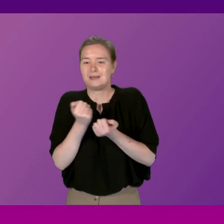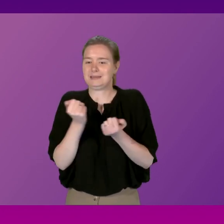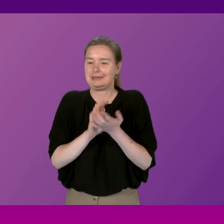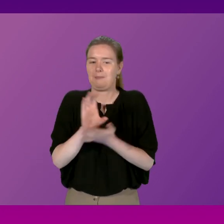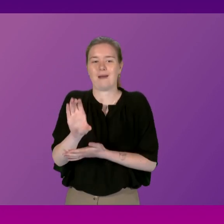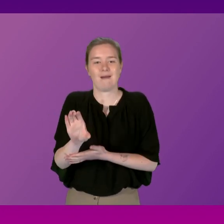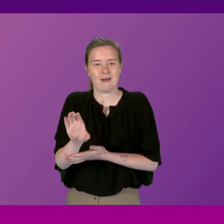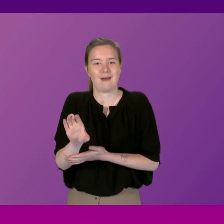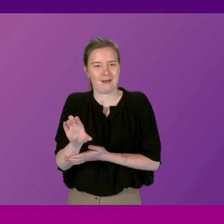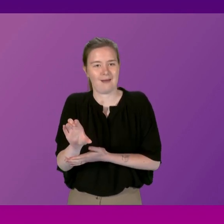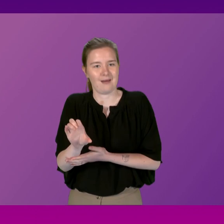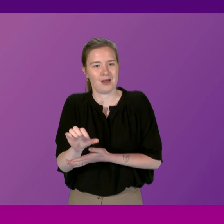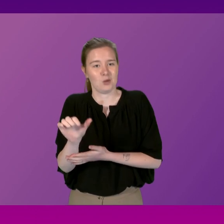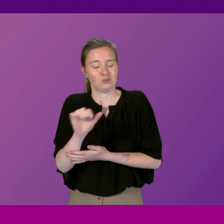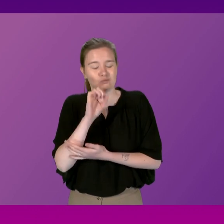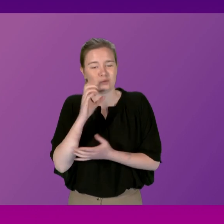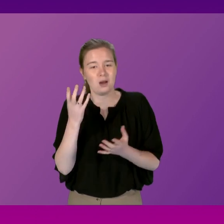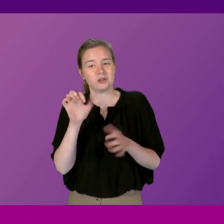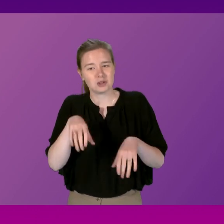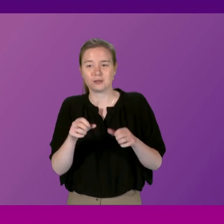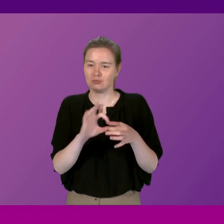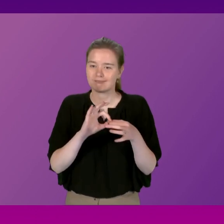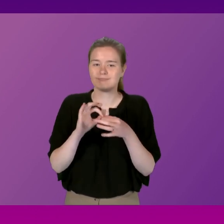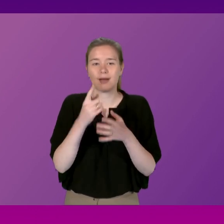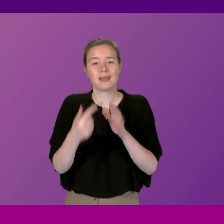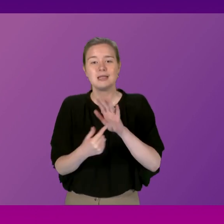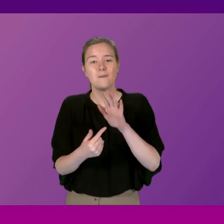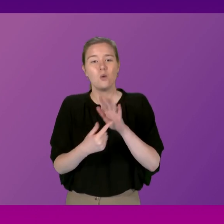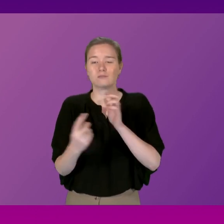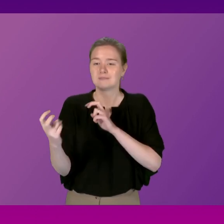We are coming to the table with things but, when we are having a debate about human rights,